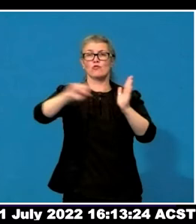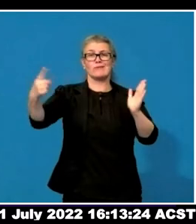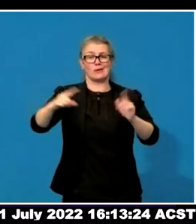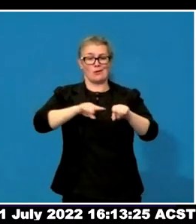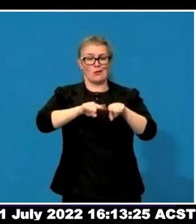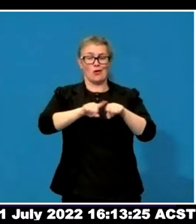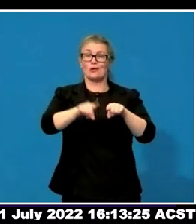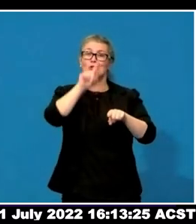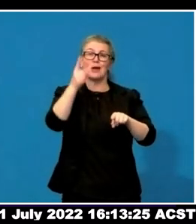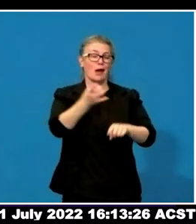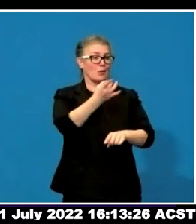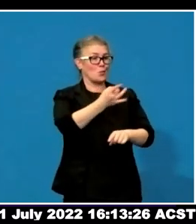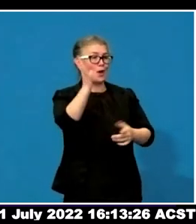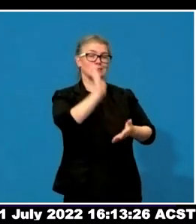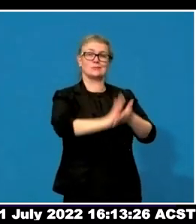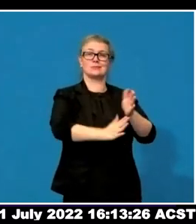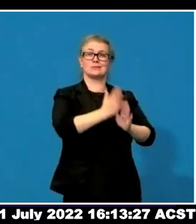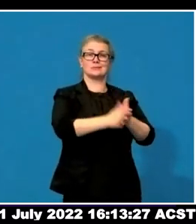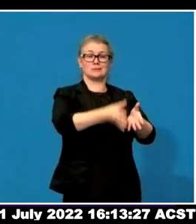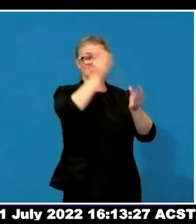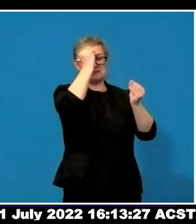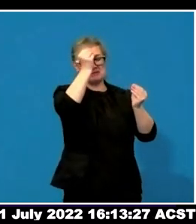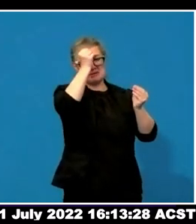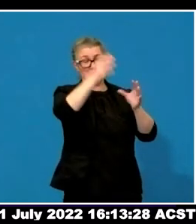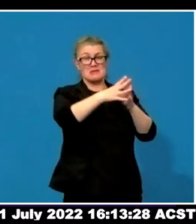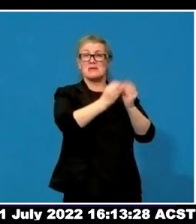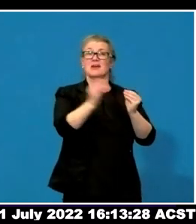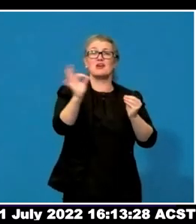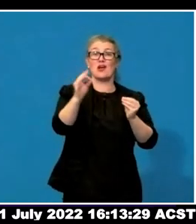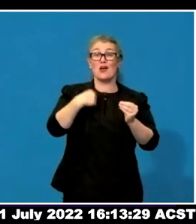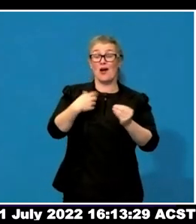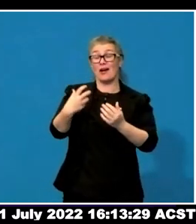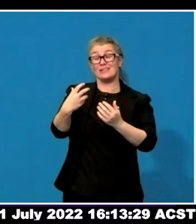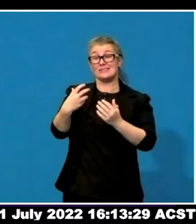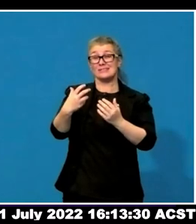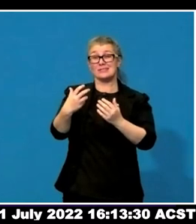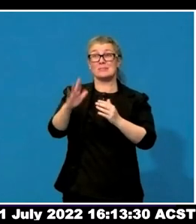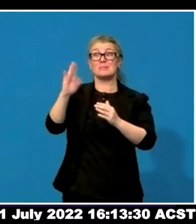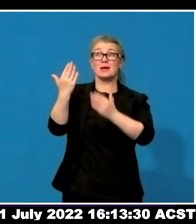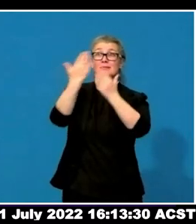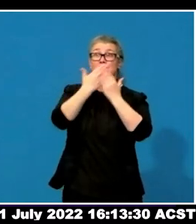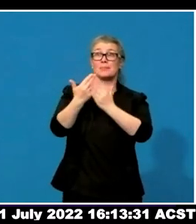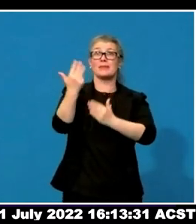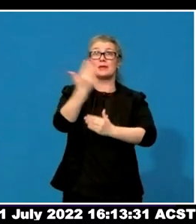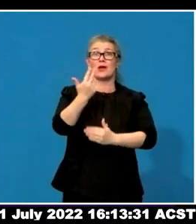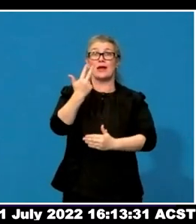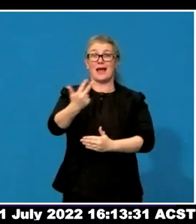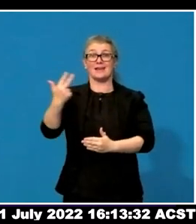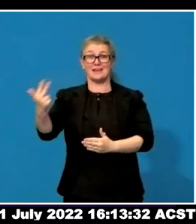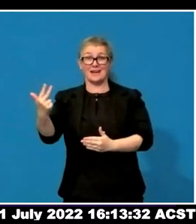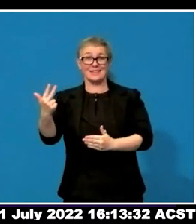I did a degree in Aboriginal Affairs, Public Administration, in 1988 - well before 1999,